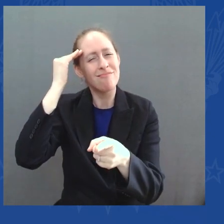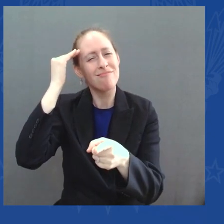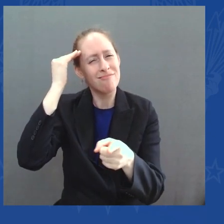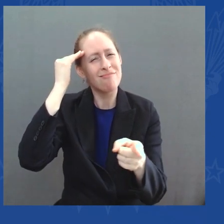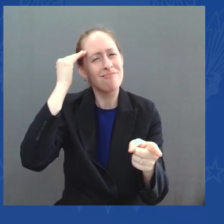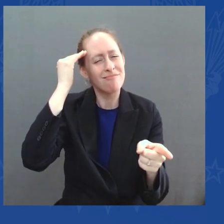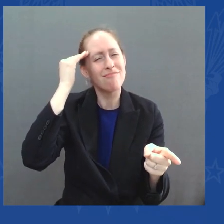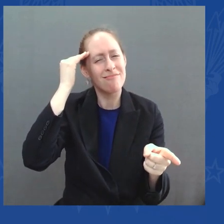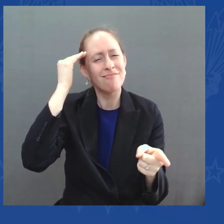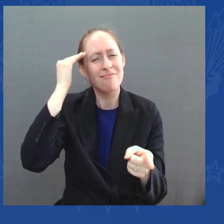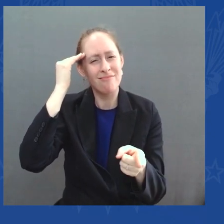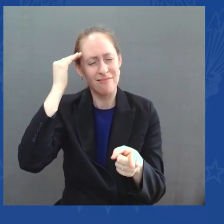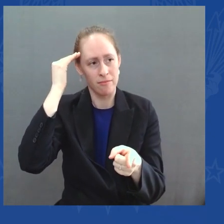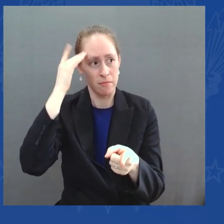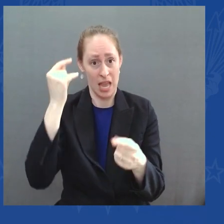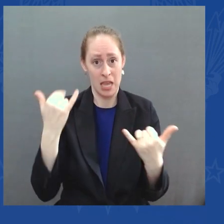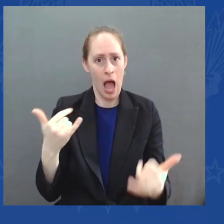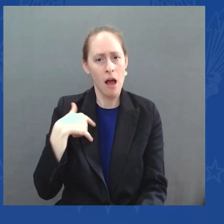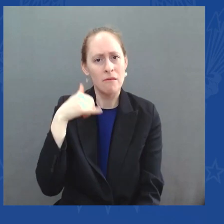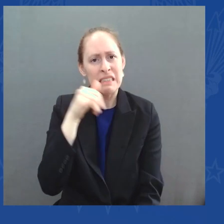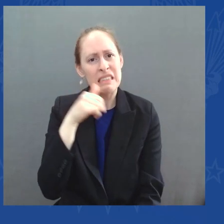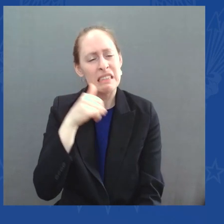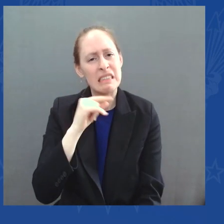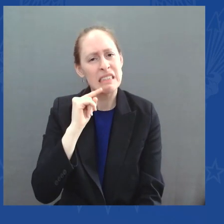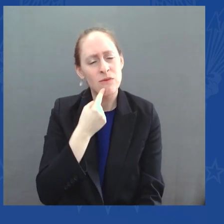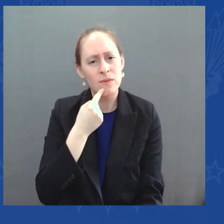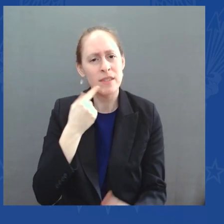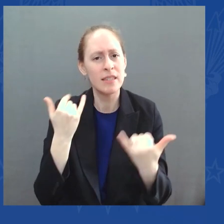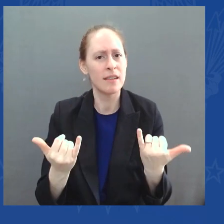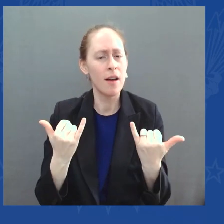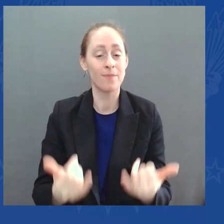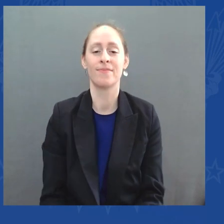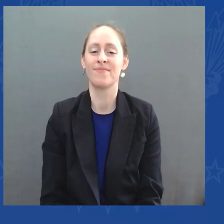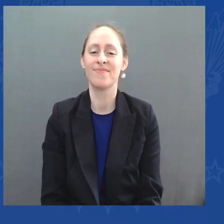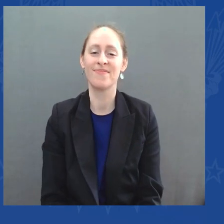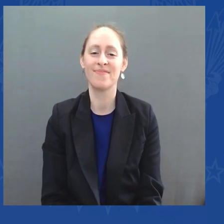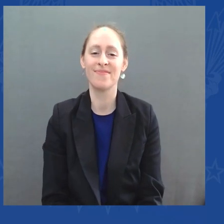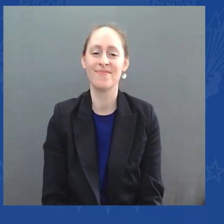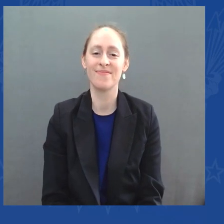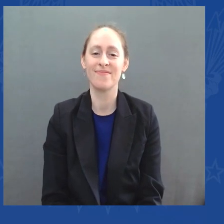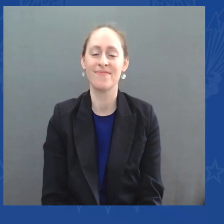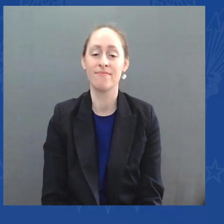that we're short 80,000 truck drivers. And my department estimates that 300,000